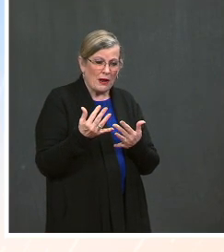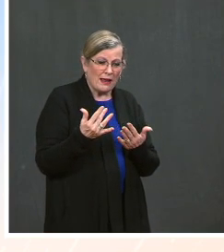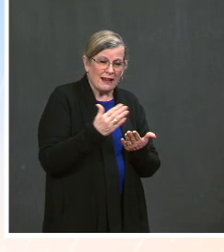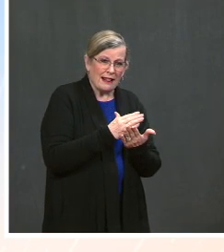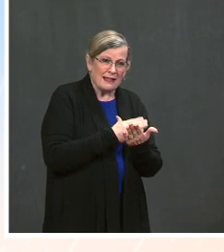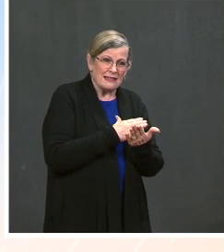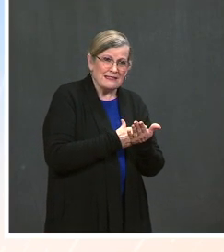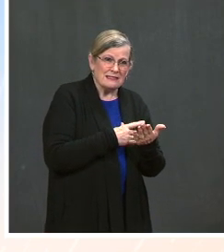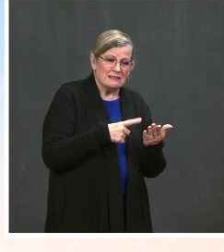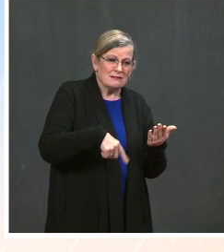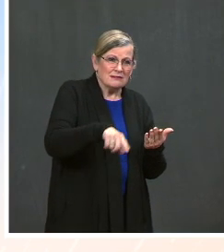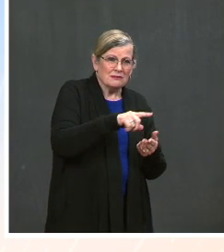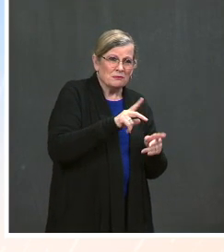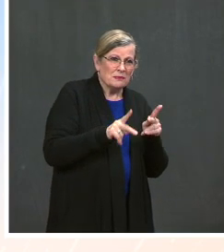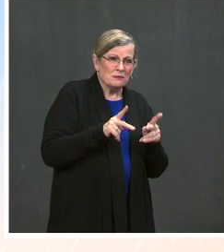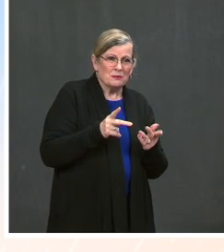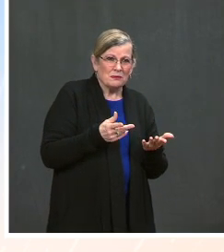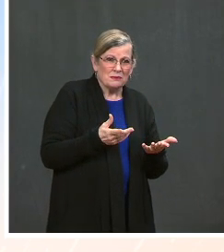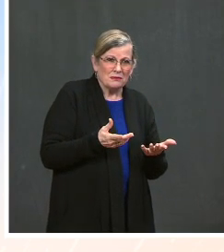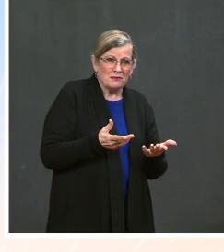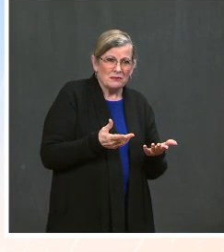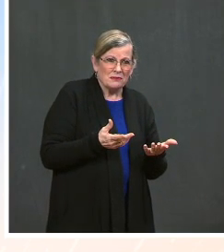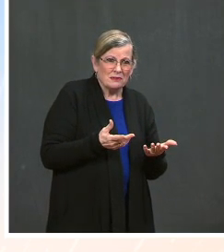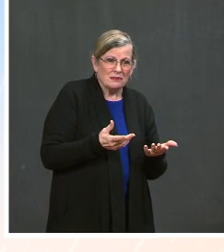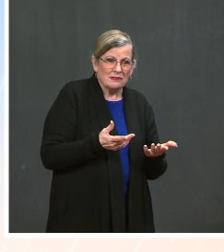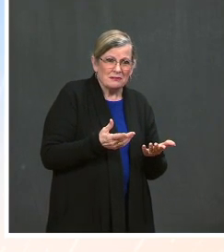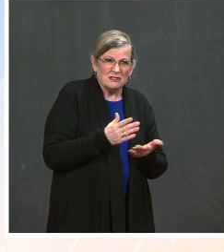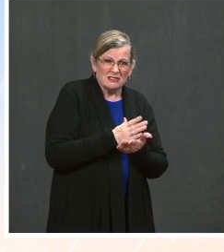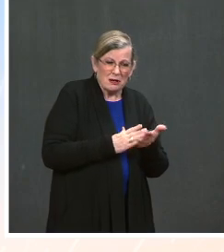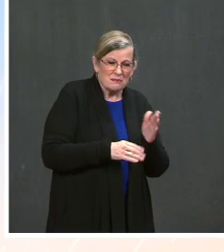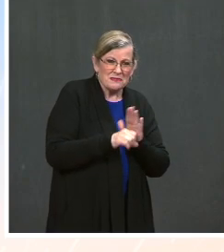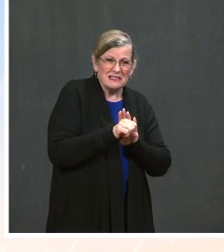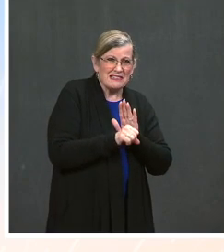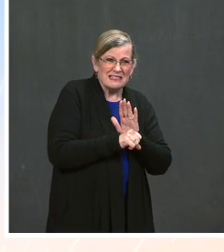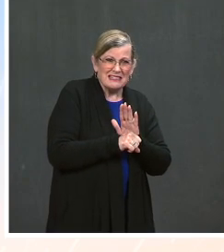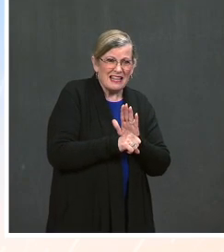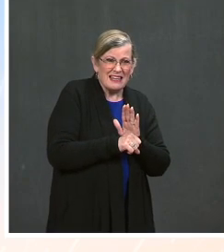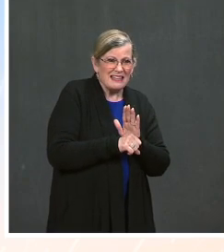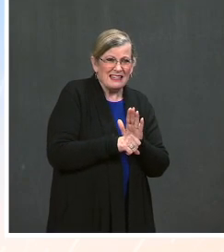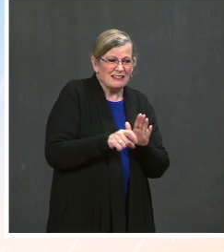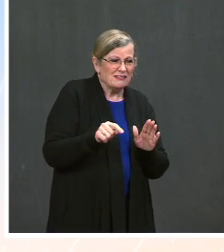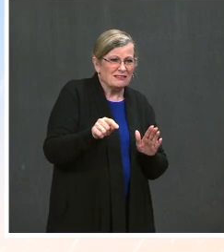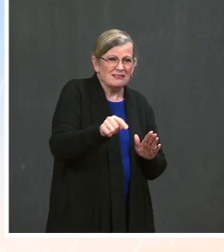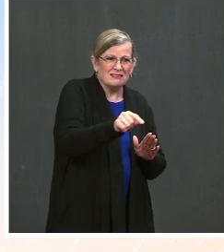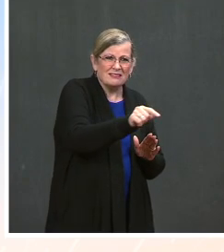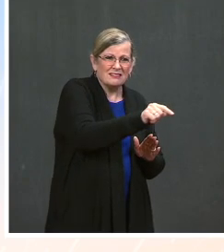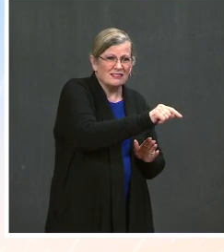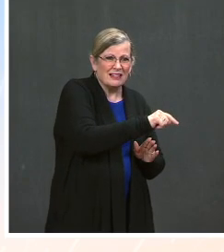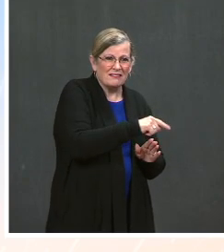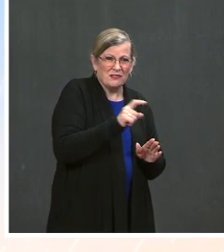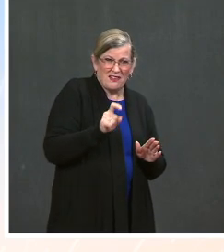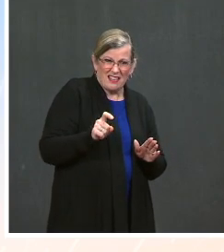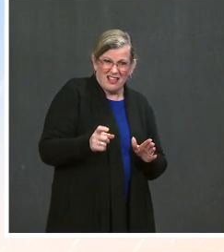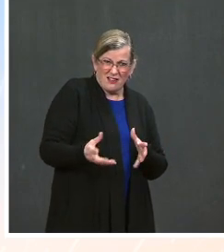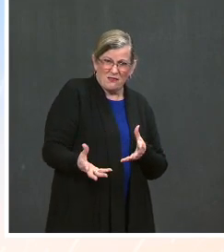or work incentives? Some states say that that would have to be included in order for them to expand. Ms. Psaki: It's a great question.